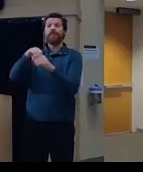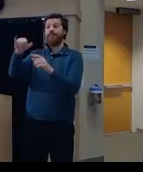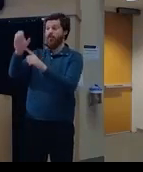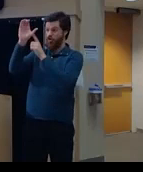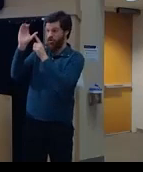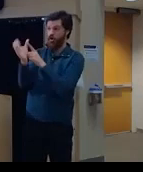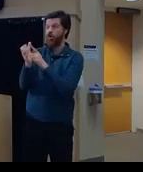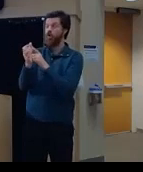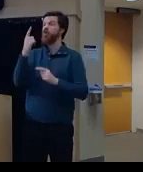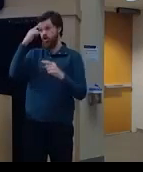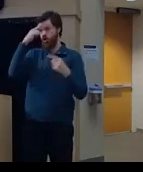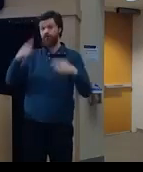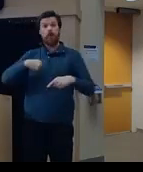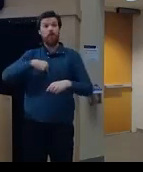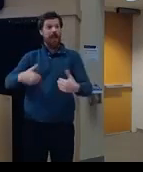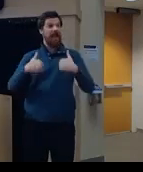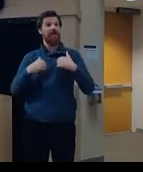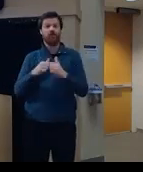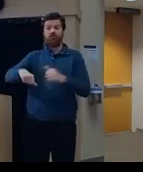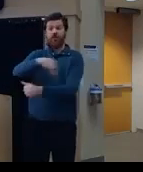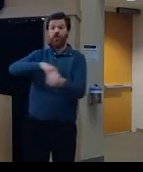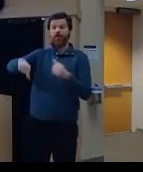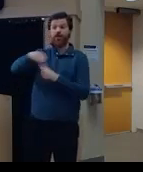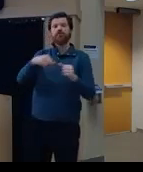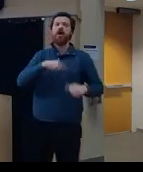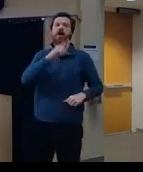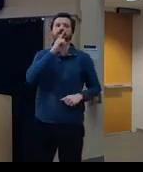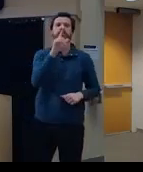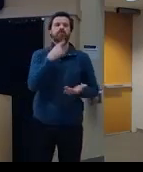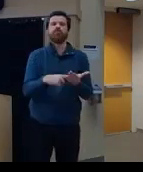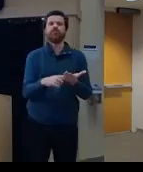one of the agreements we have with each other is that we don't talk about certain things and